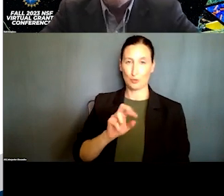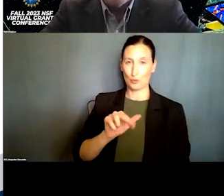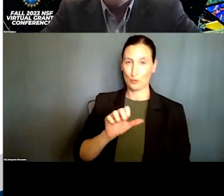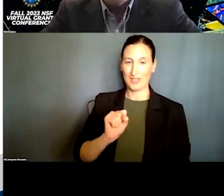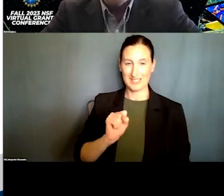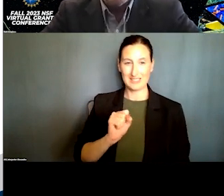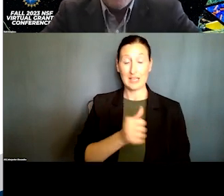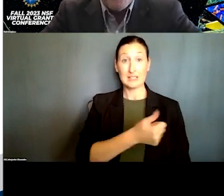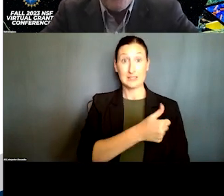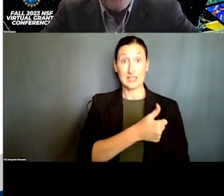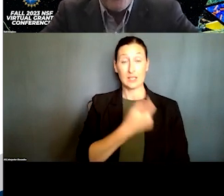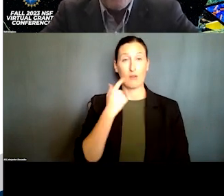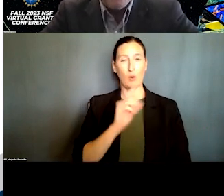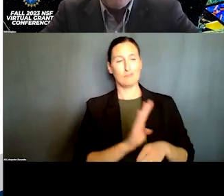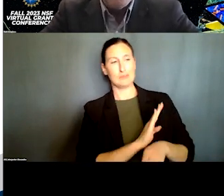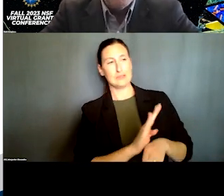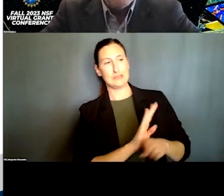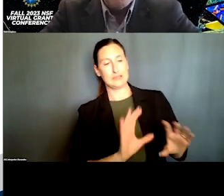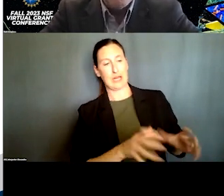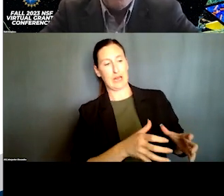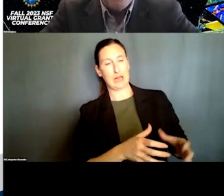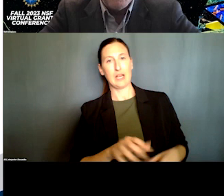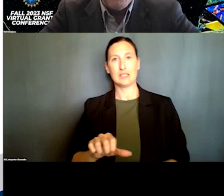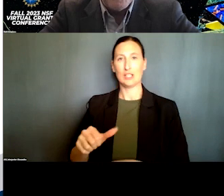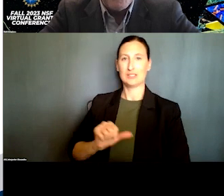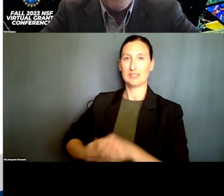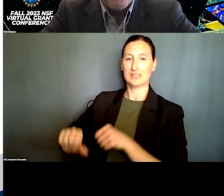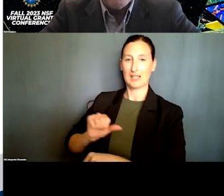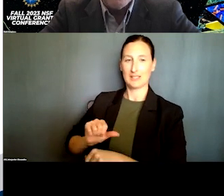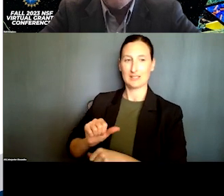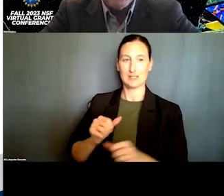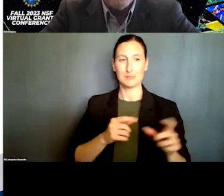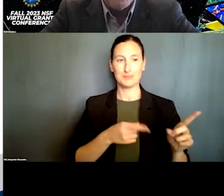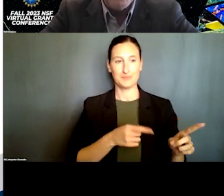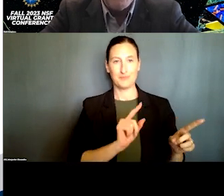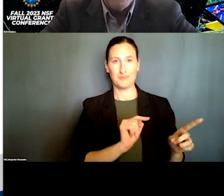eight of them are scientific directorates. There's TIP, which is Technology, Innovation and Partnerships,